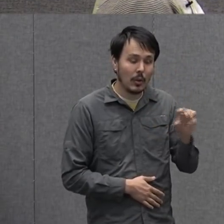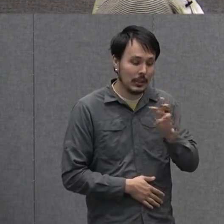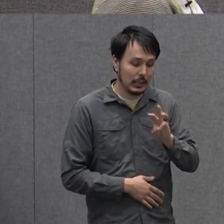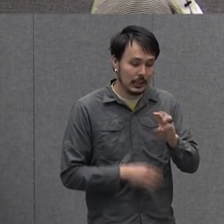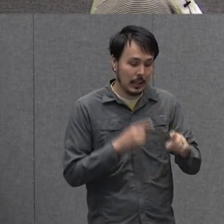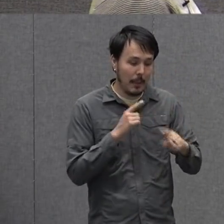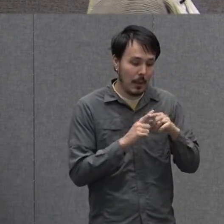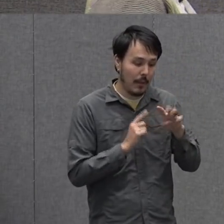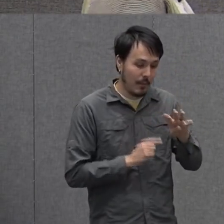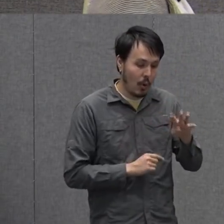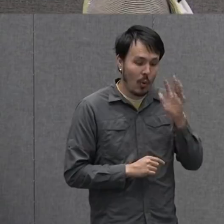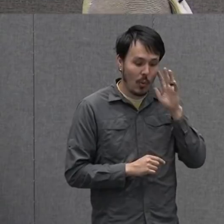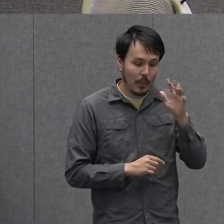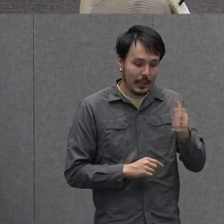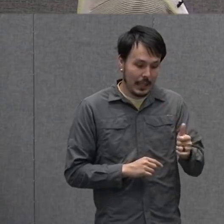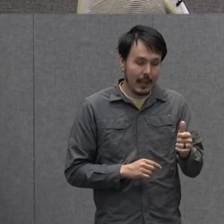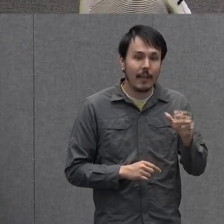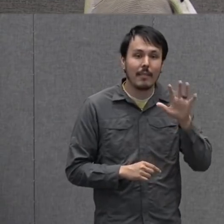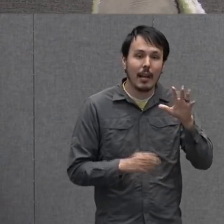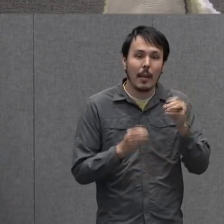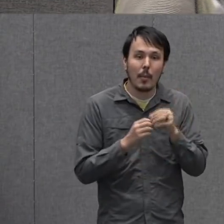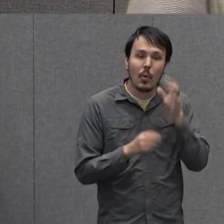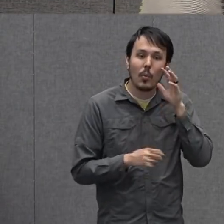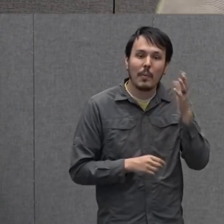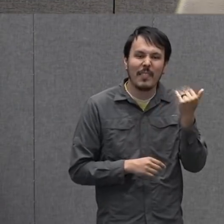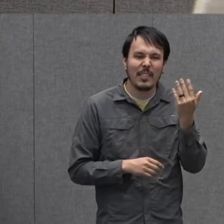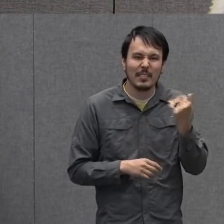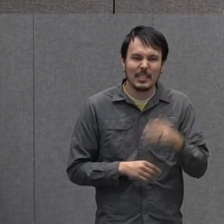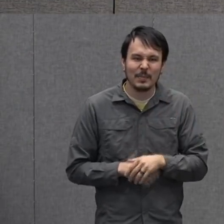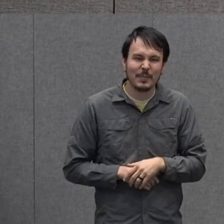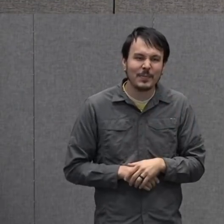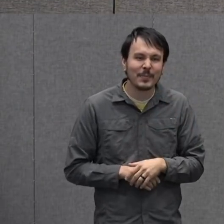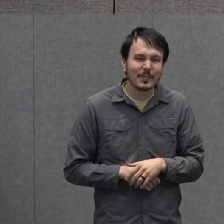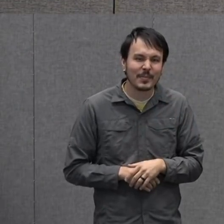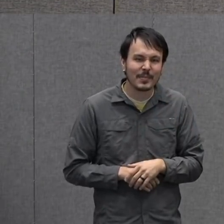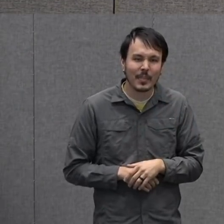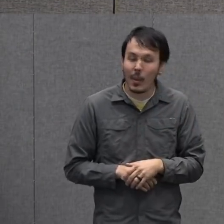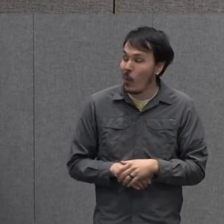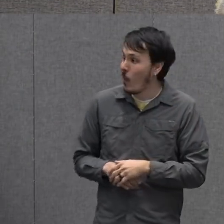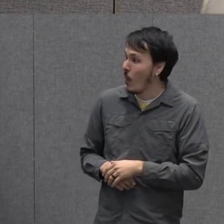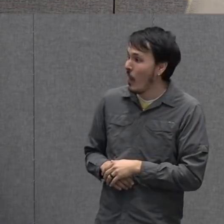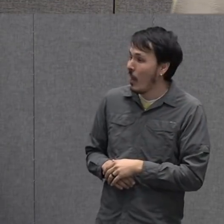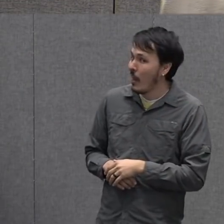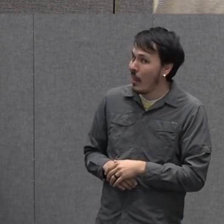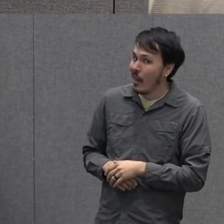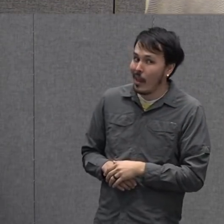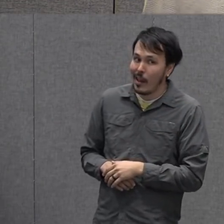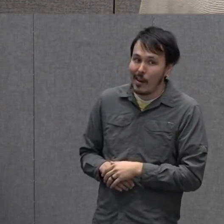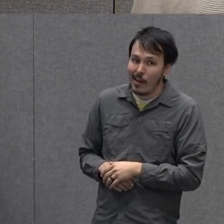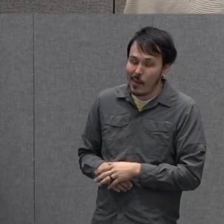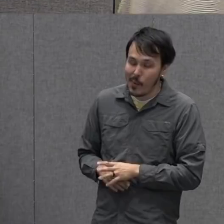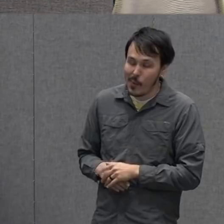and five more is 15. Why don't you circle that? That'll give us-- And then I can write that down here,